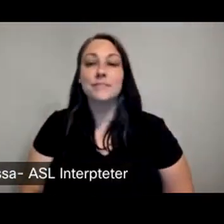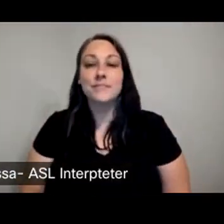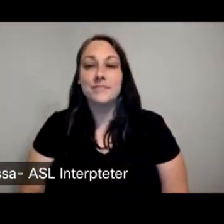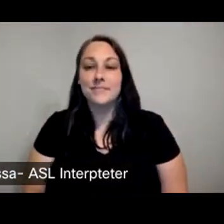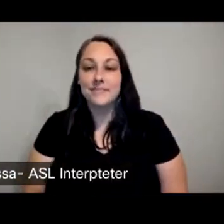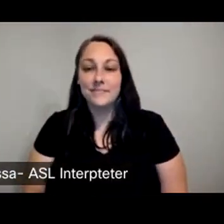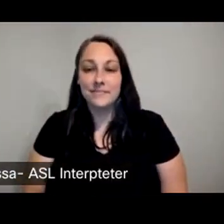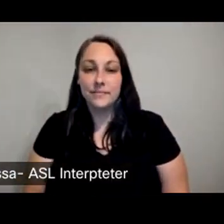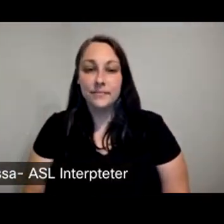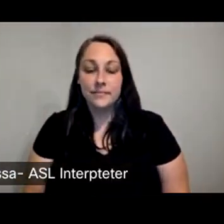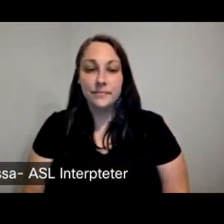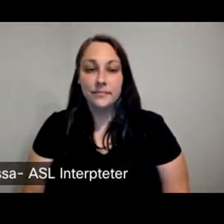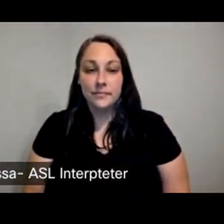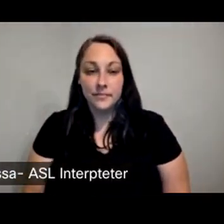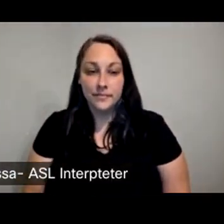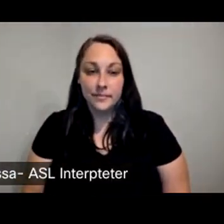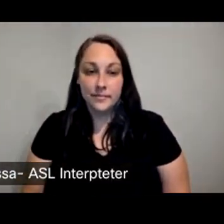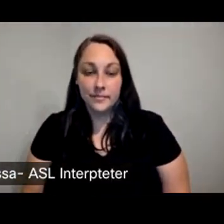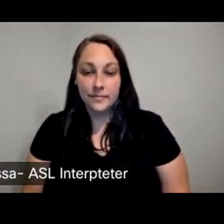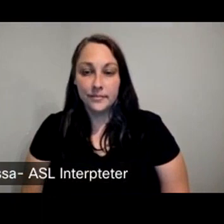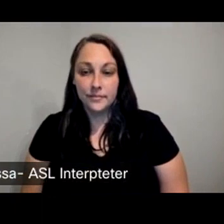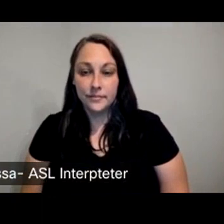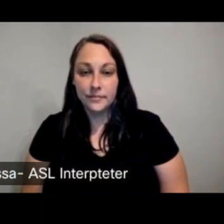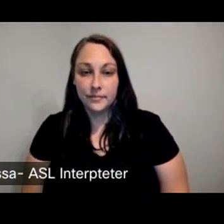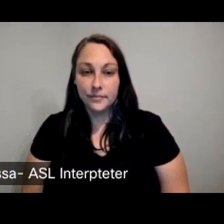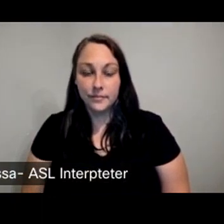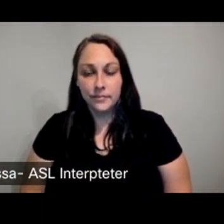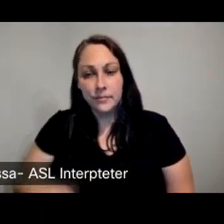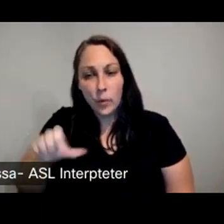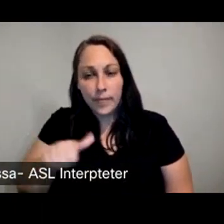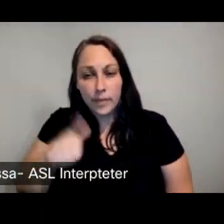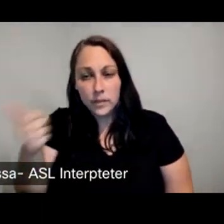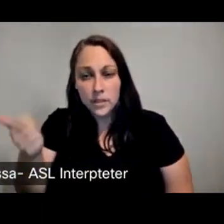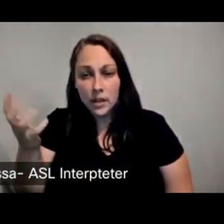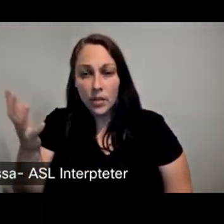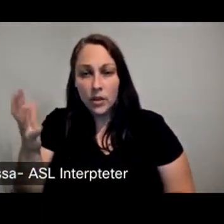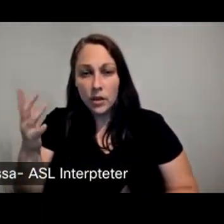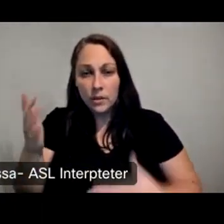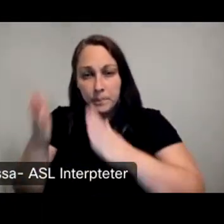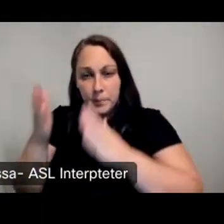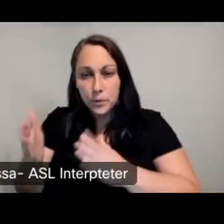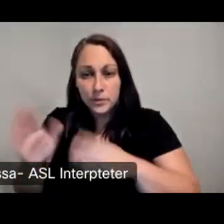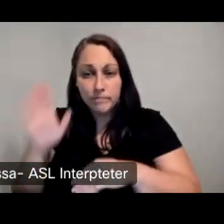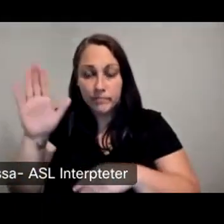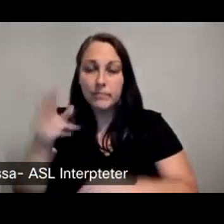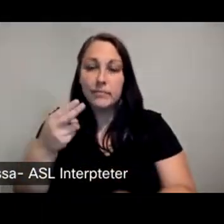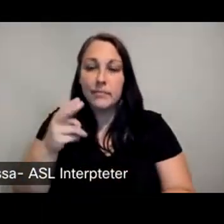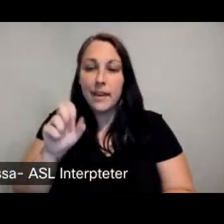the last one was there another yeah apologies uh Heather you should now be unmuted